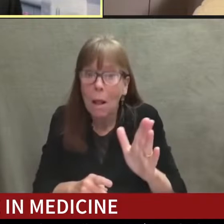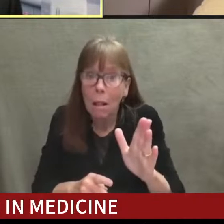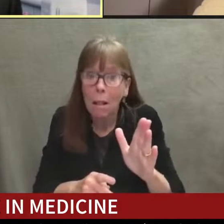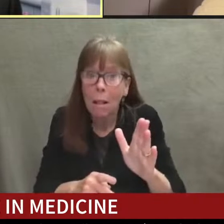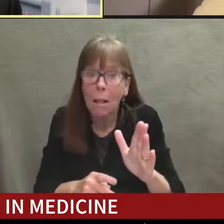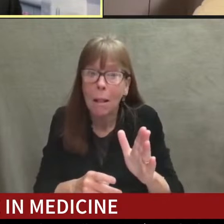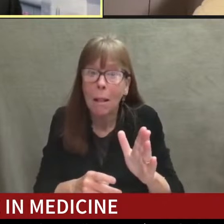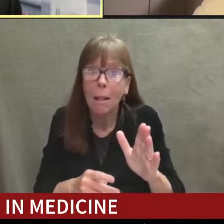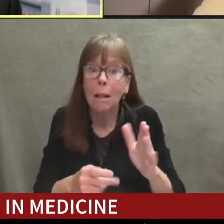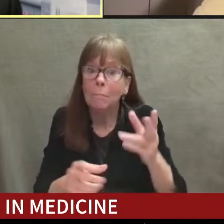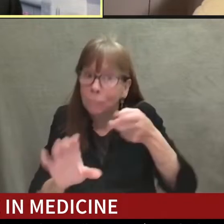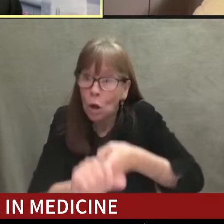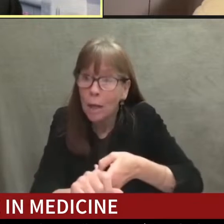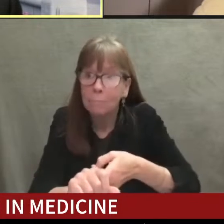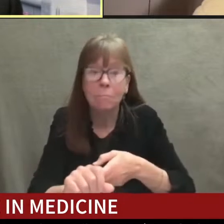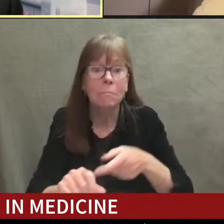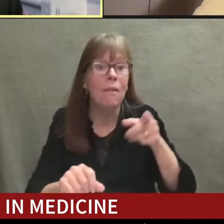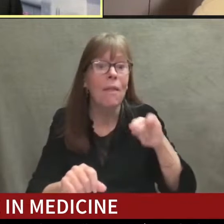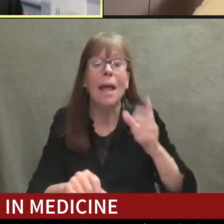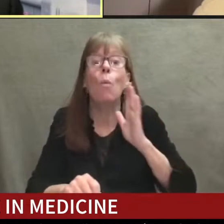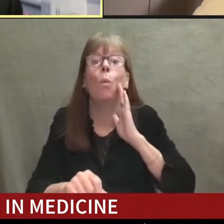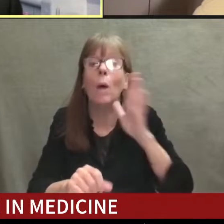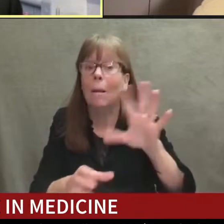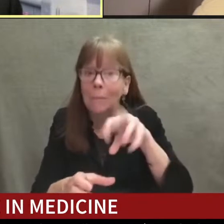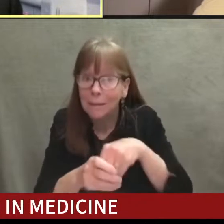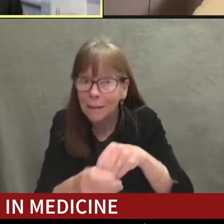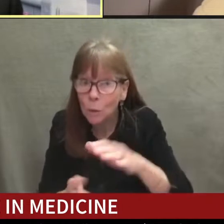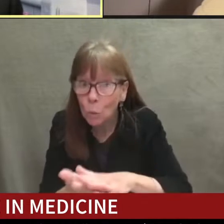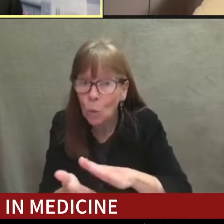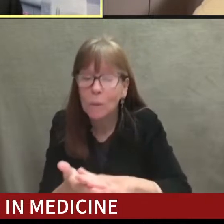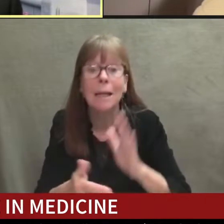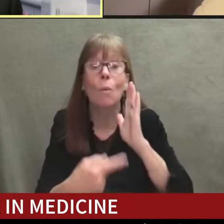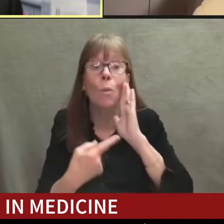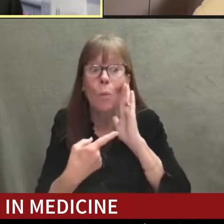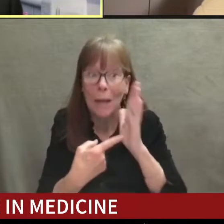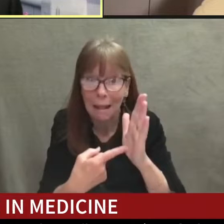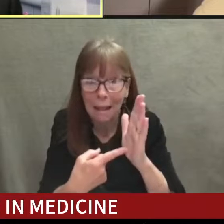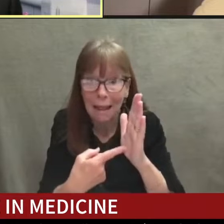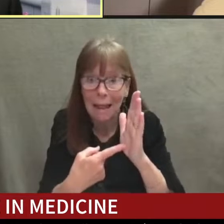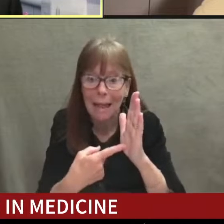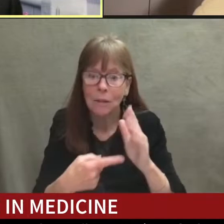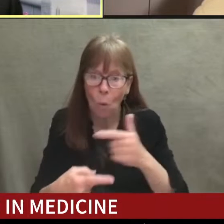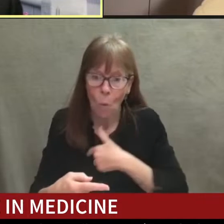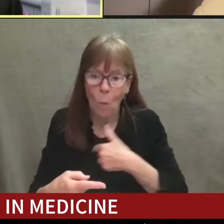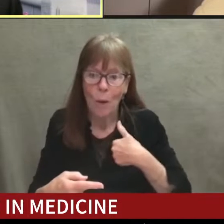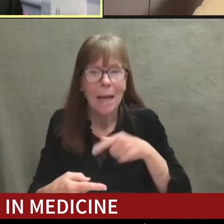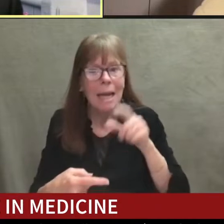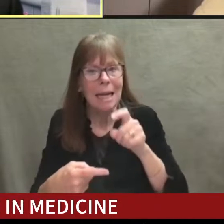need to participate. And so the system really does require complete transformation.